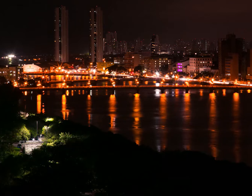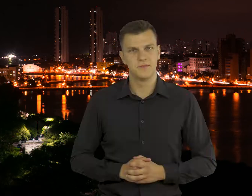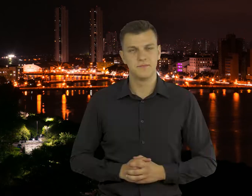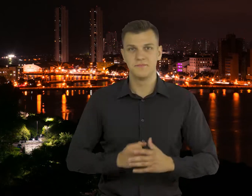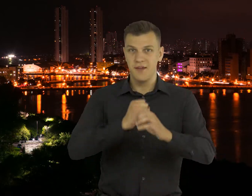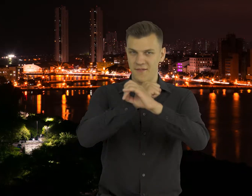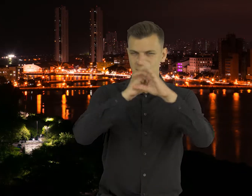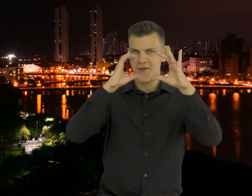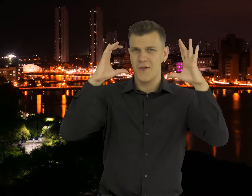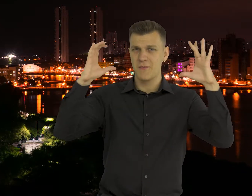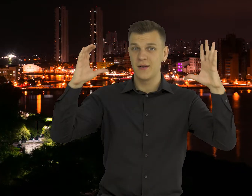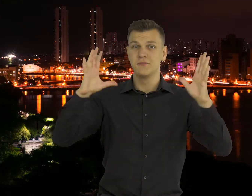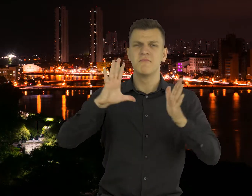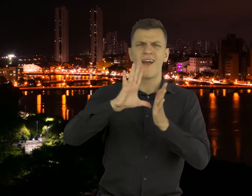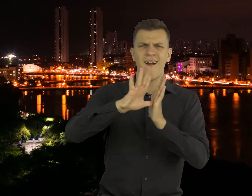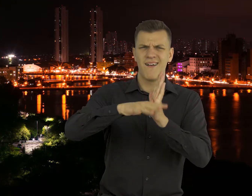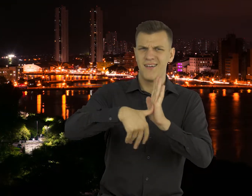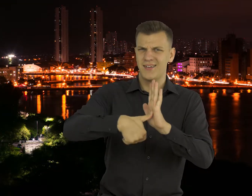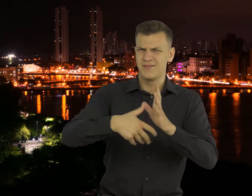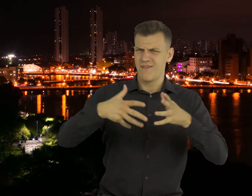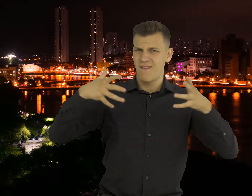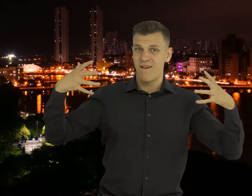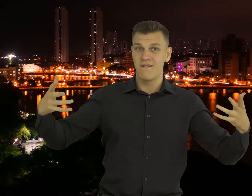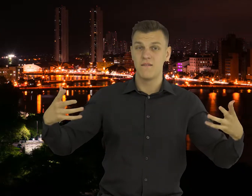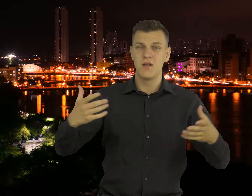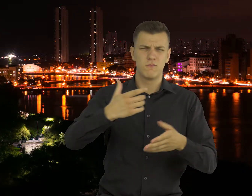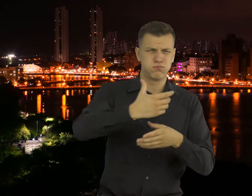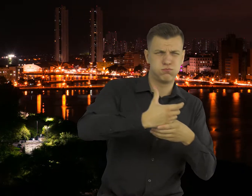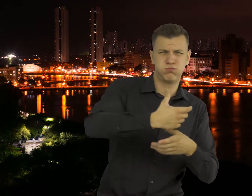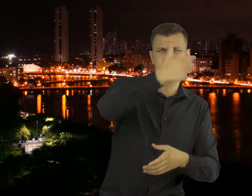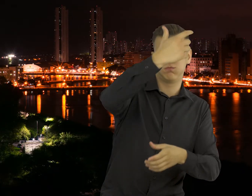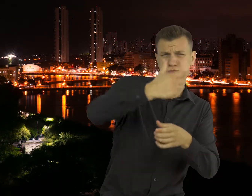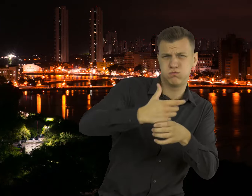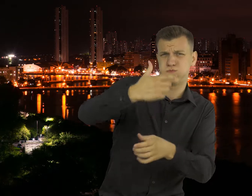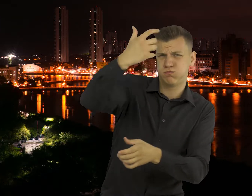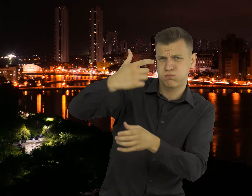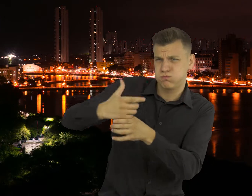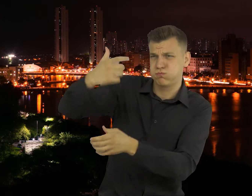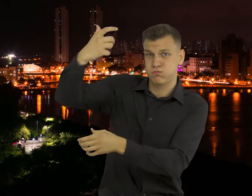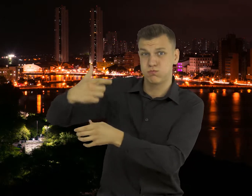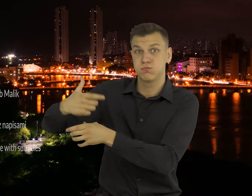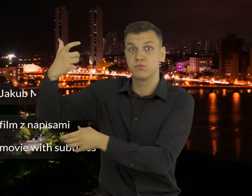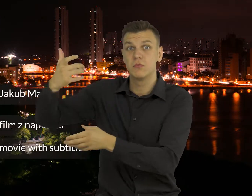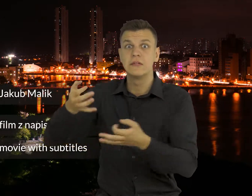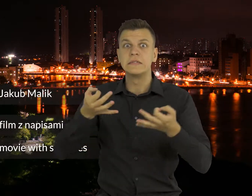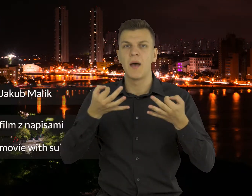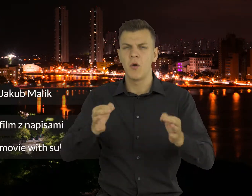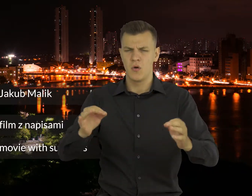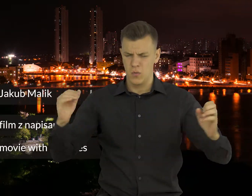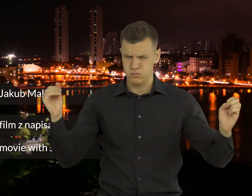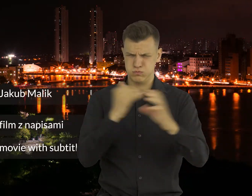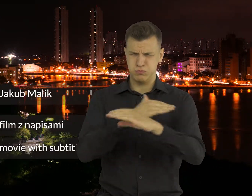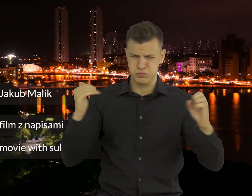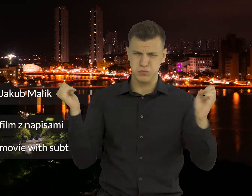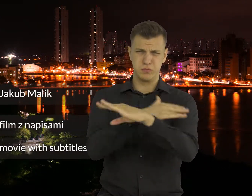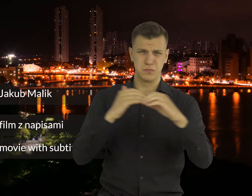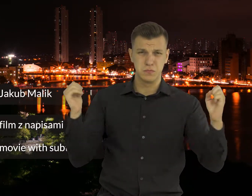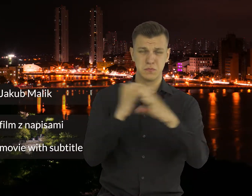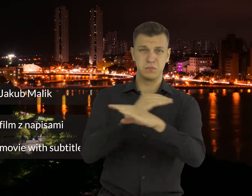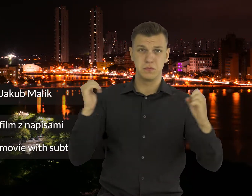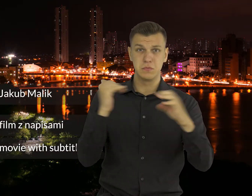Imagine a big city with skyscrapers, traffic,